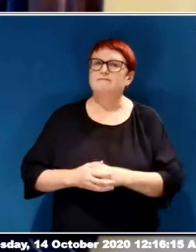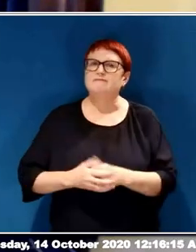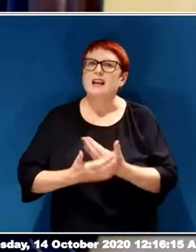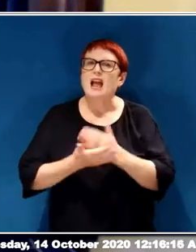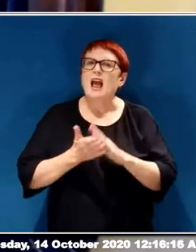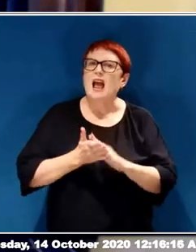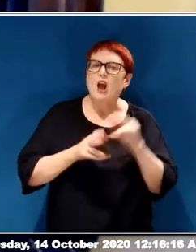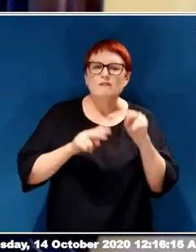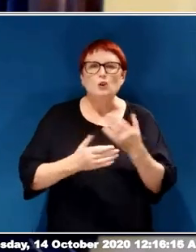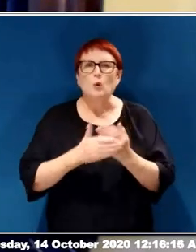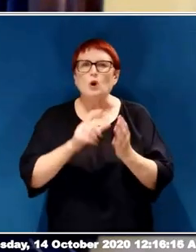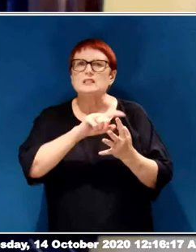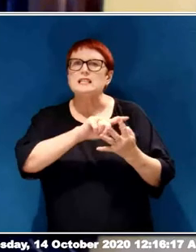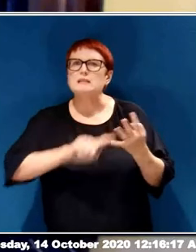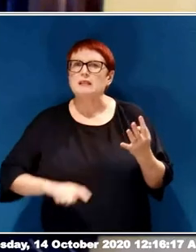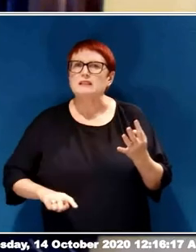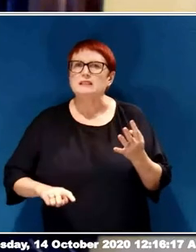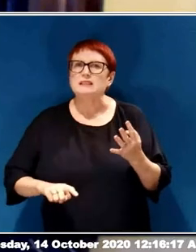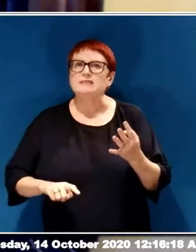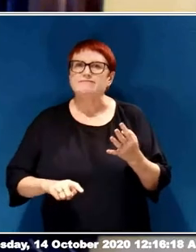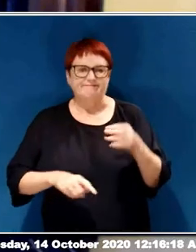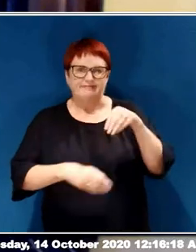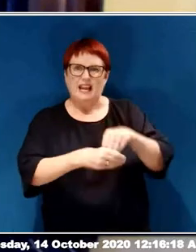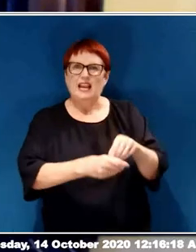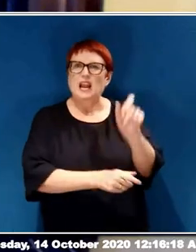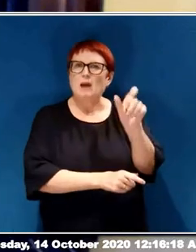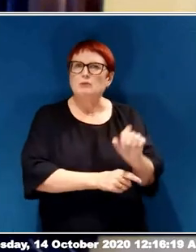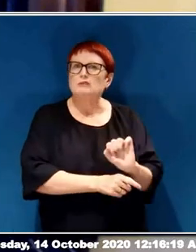And I give in my statement the example of a person with a vision impairment.